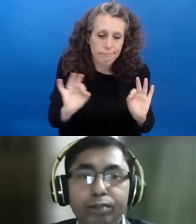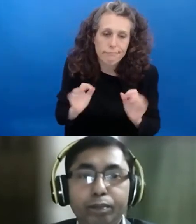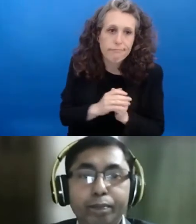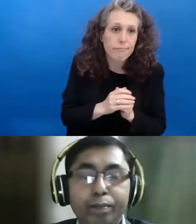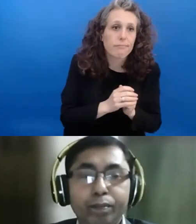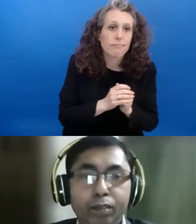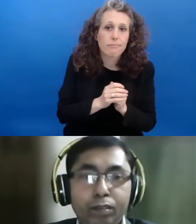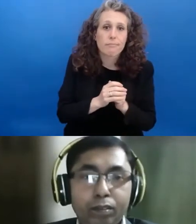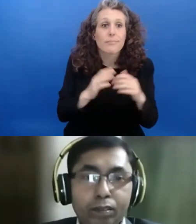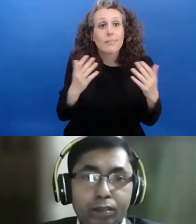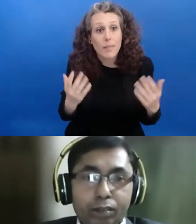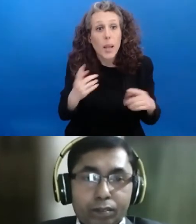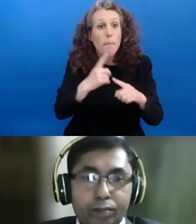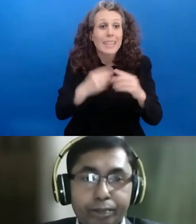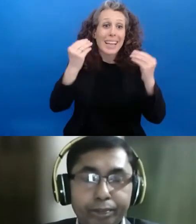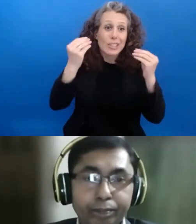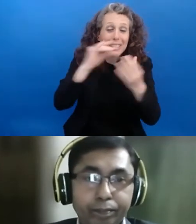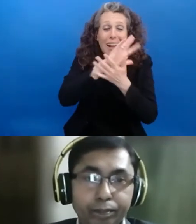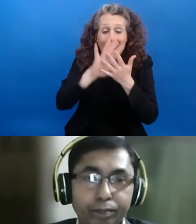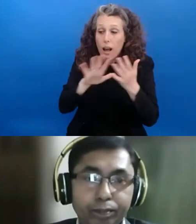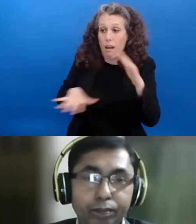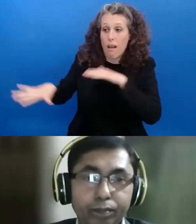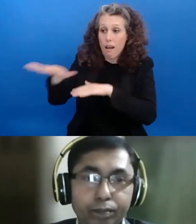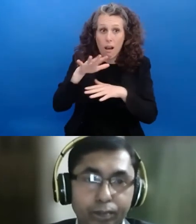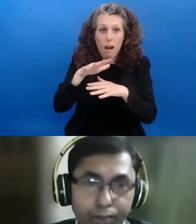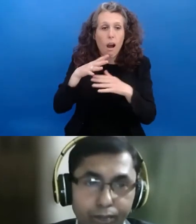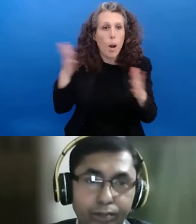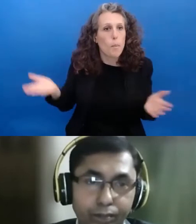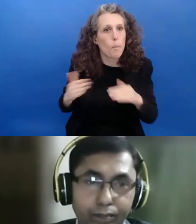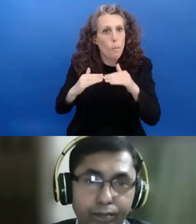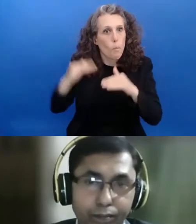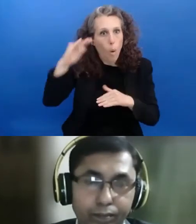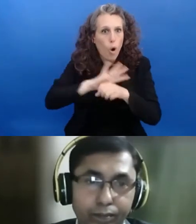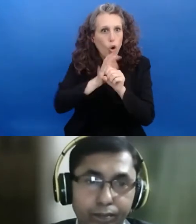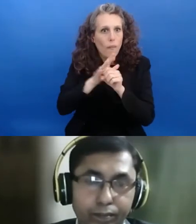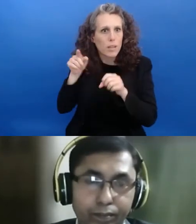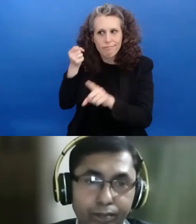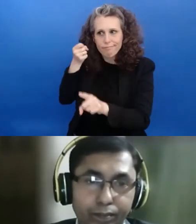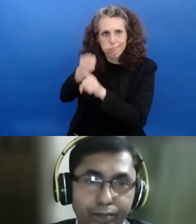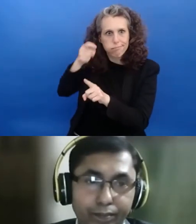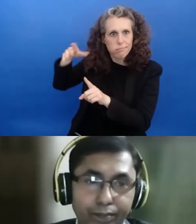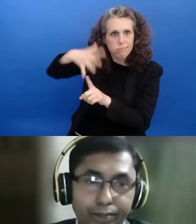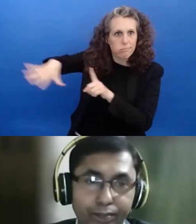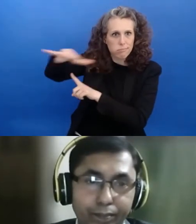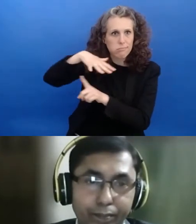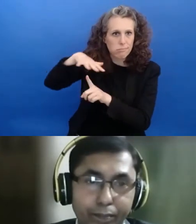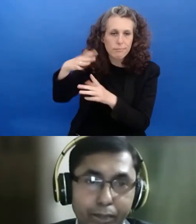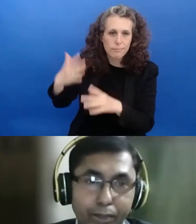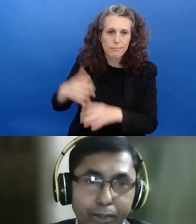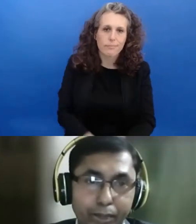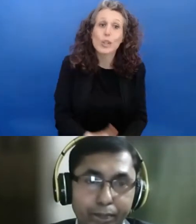uh covet 19. so let's start with uh uh the first uh panelist who's going to talk about